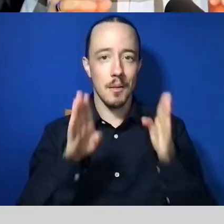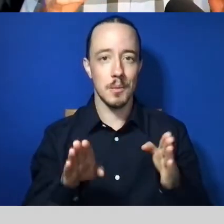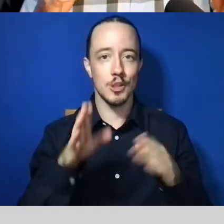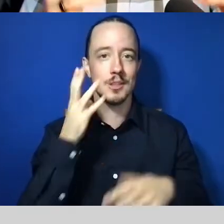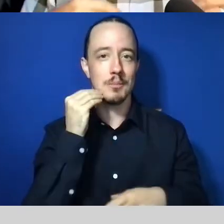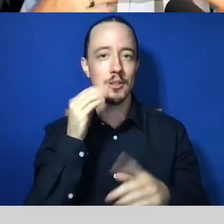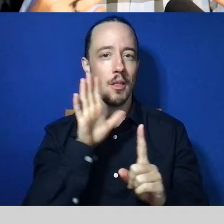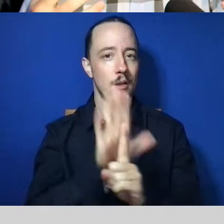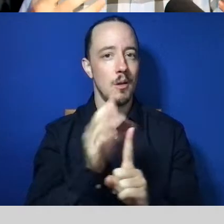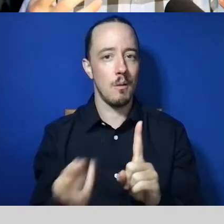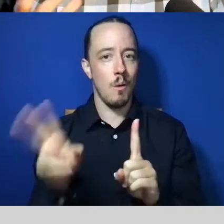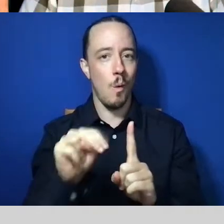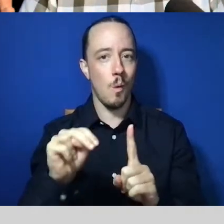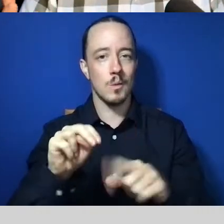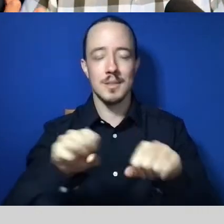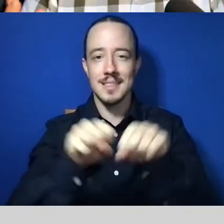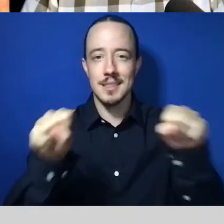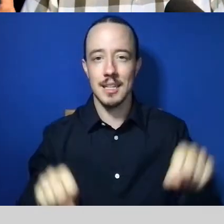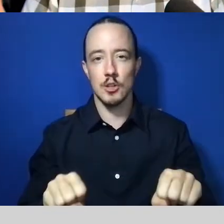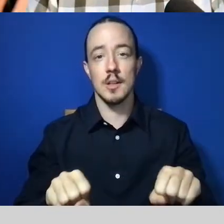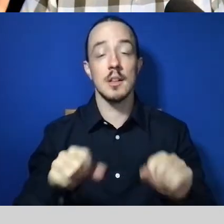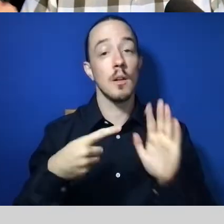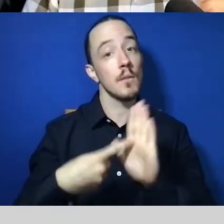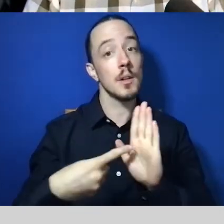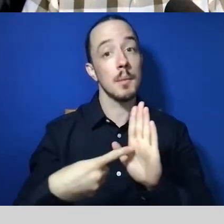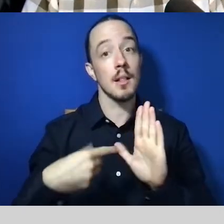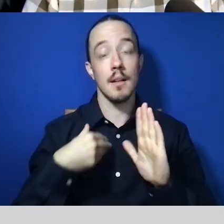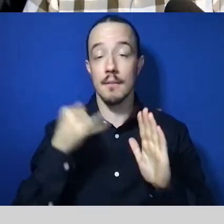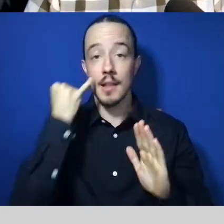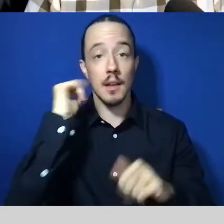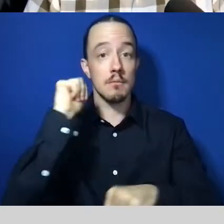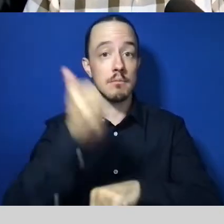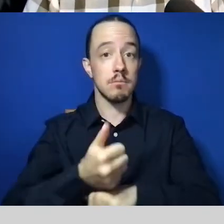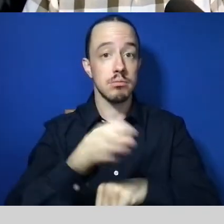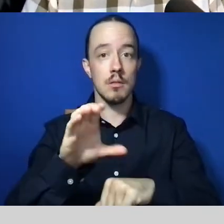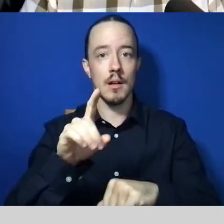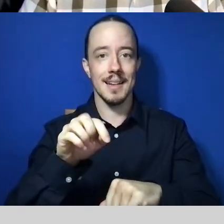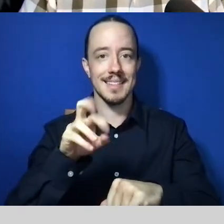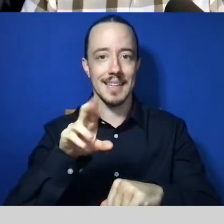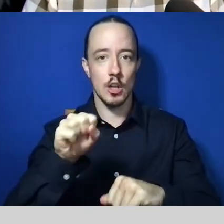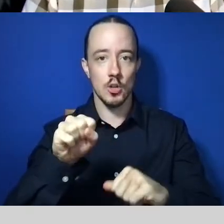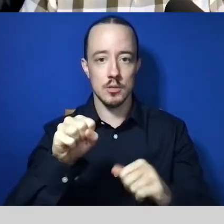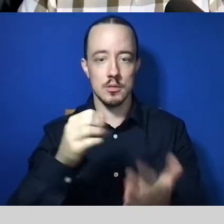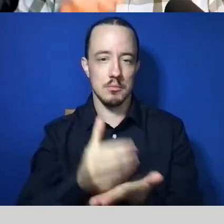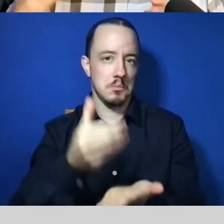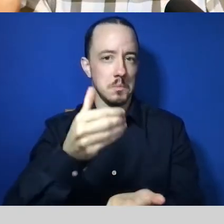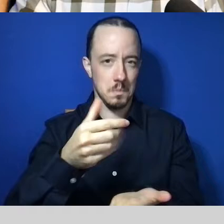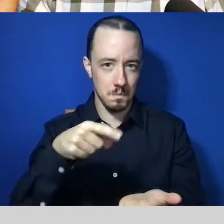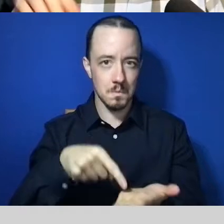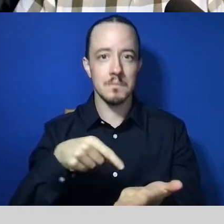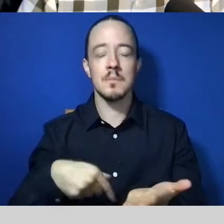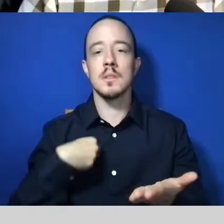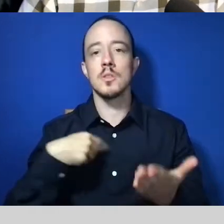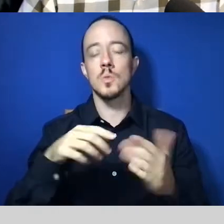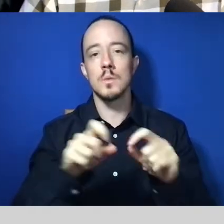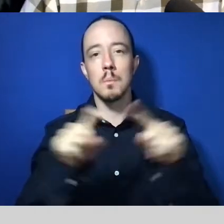If they can develop, and in this case, containers is the key here to be able to deploy these applications into a cloud native environment.